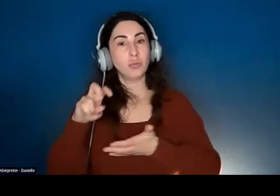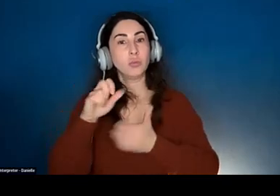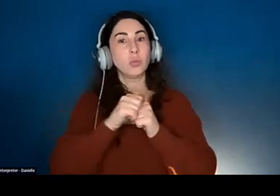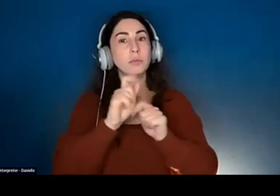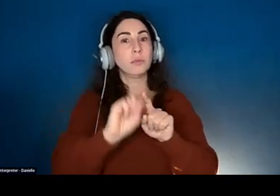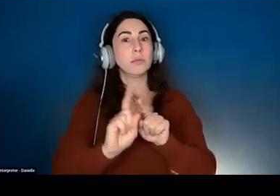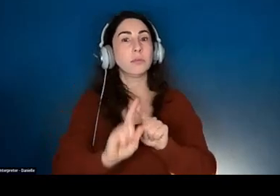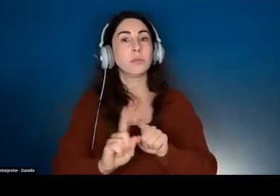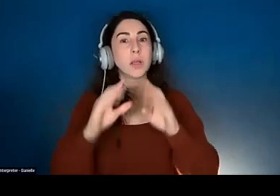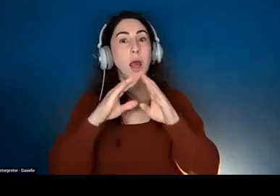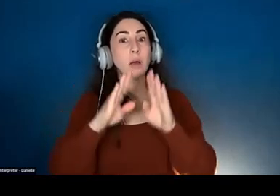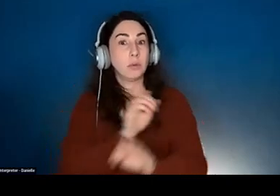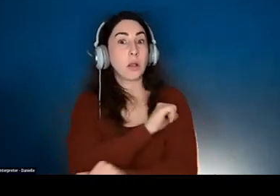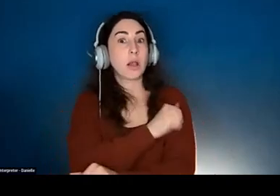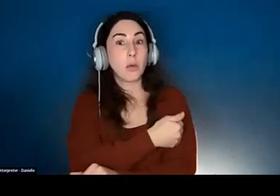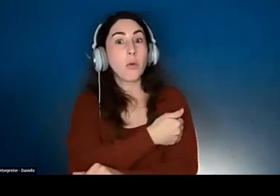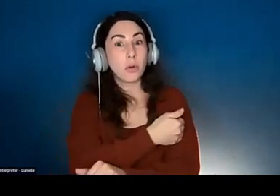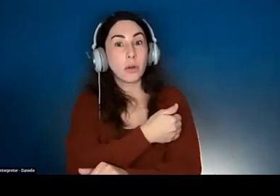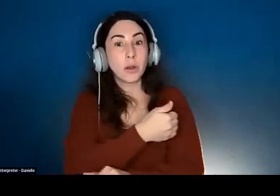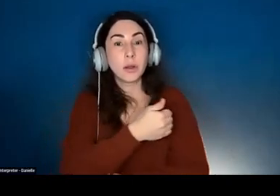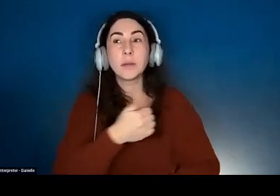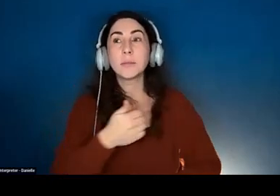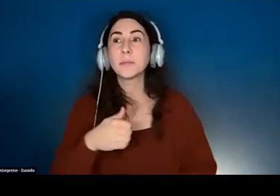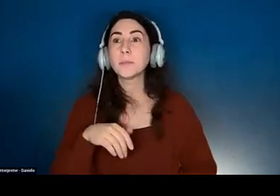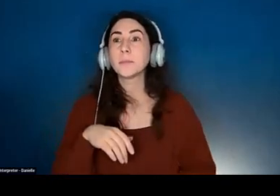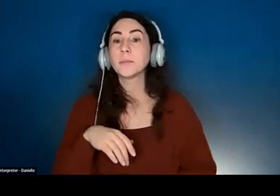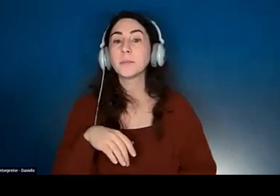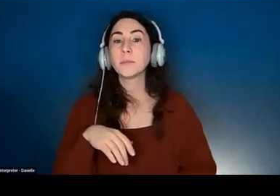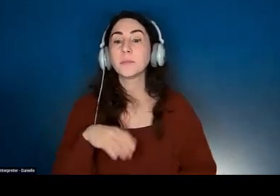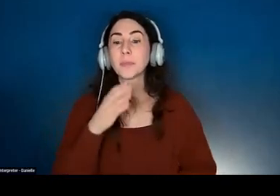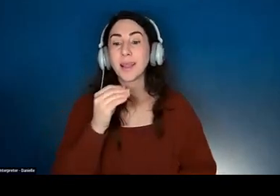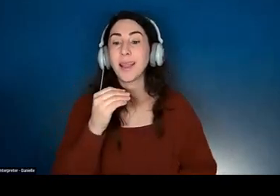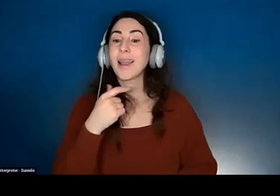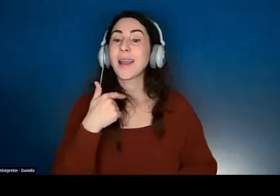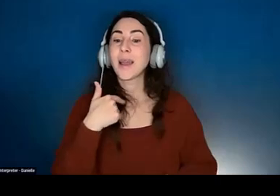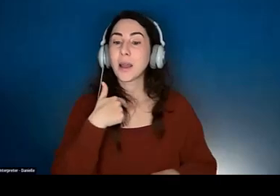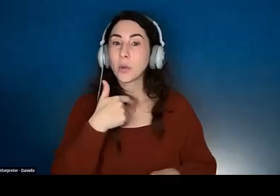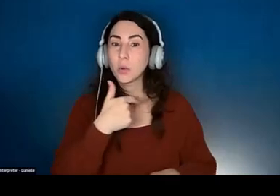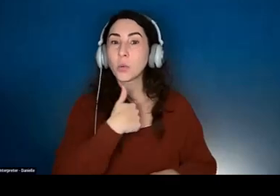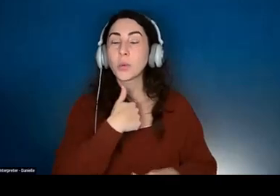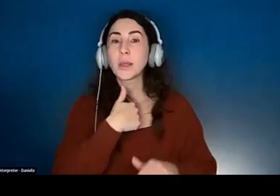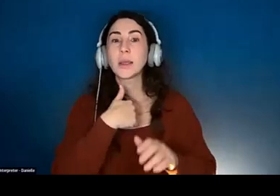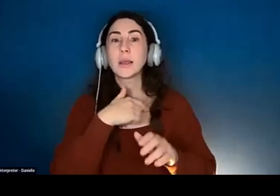and we had earmarked NED vouchers. And the piece